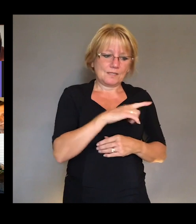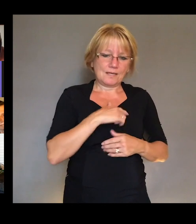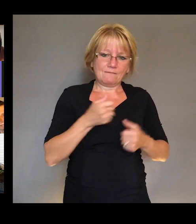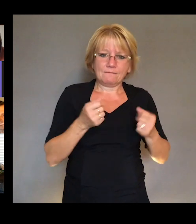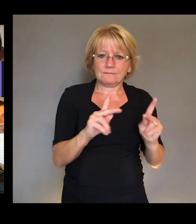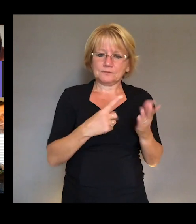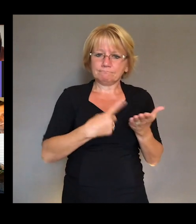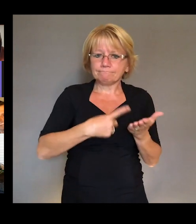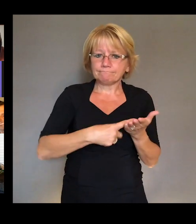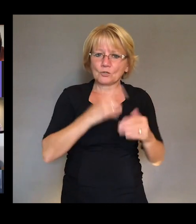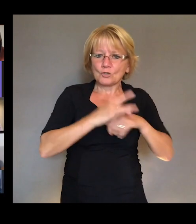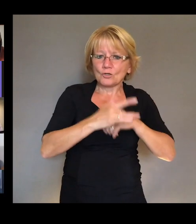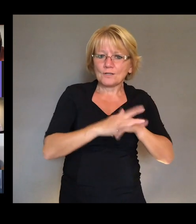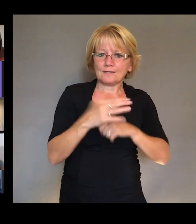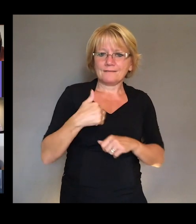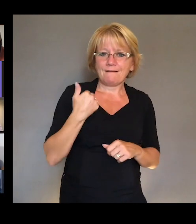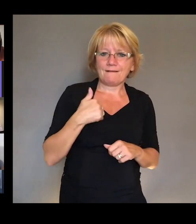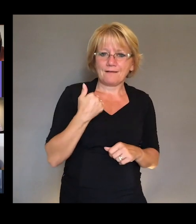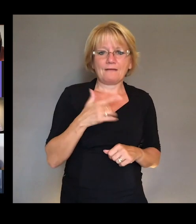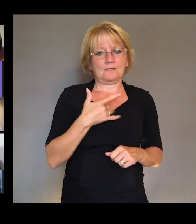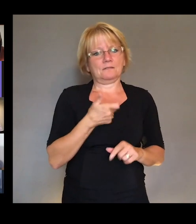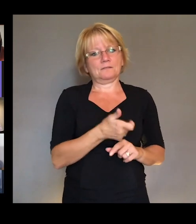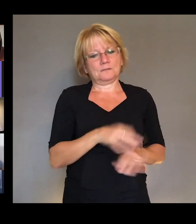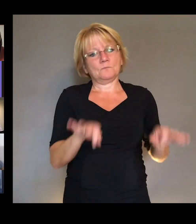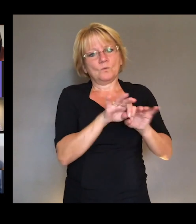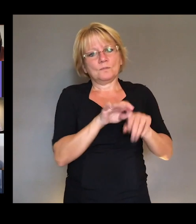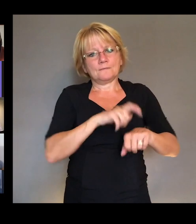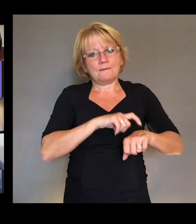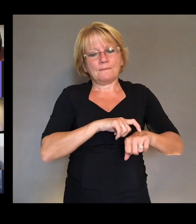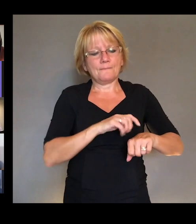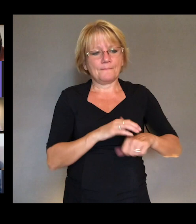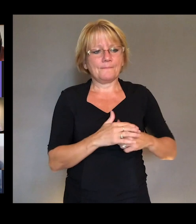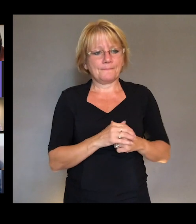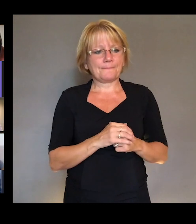to have these conversations earlier, when I personally feel it's more important.